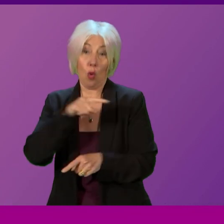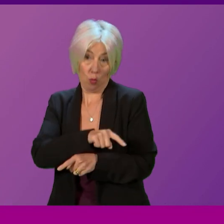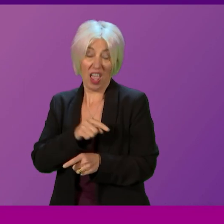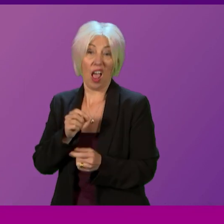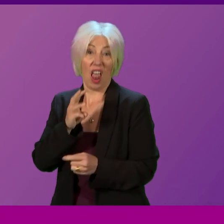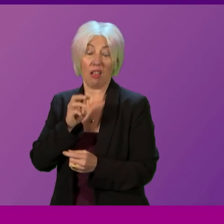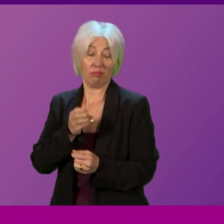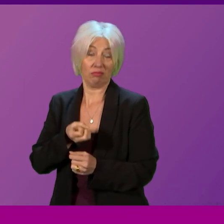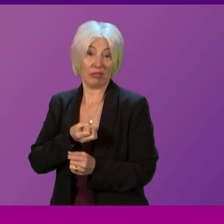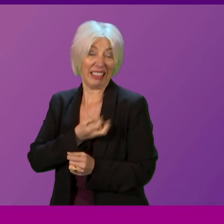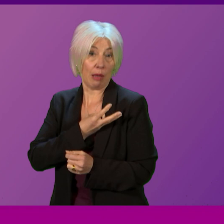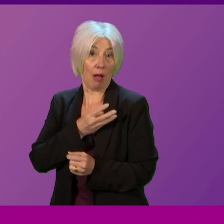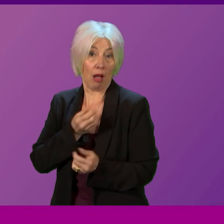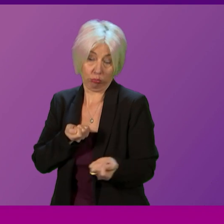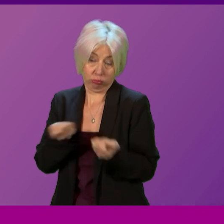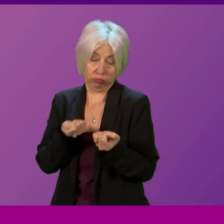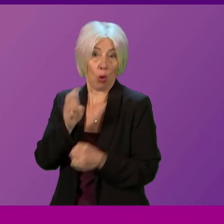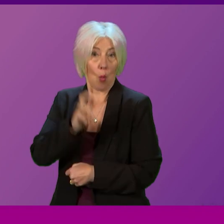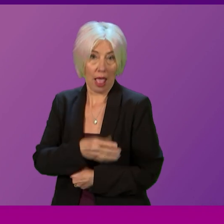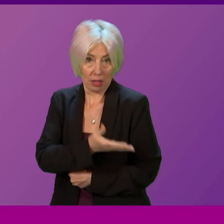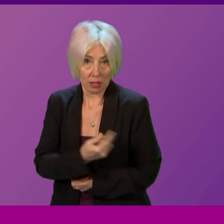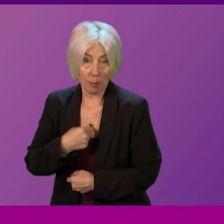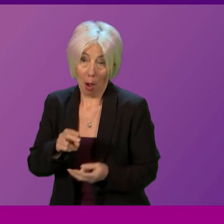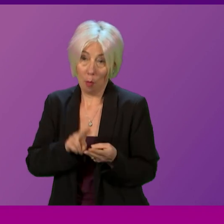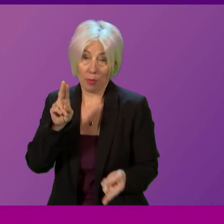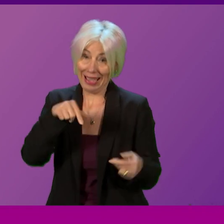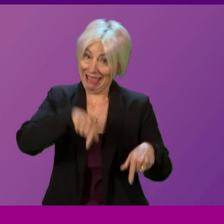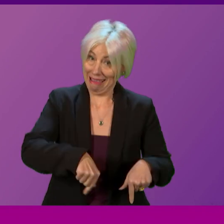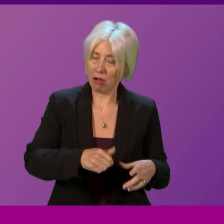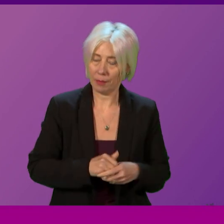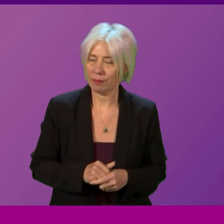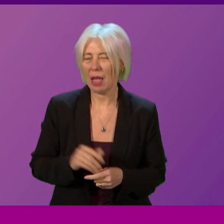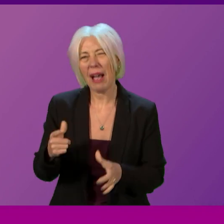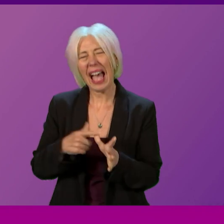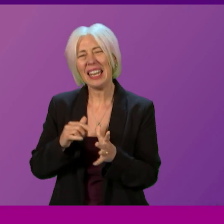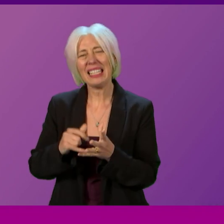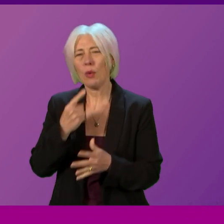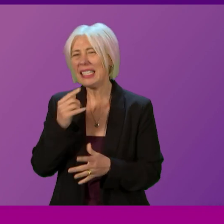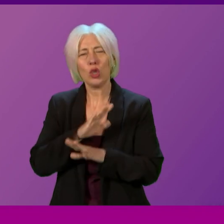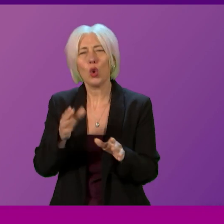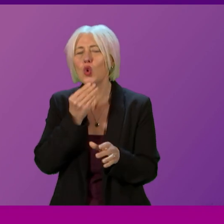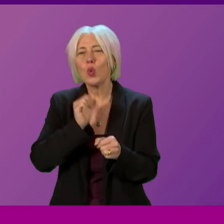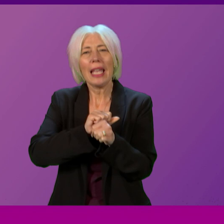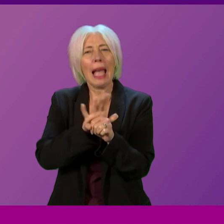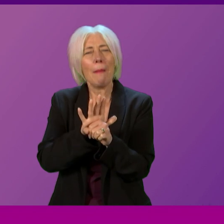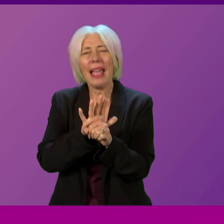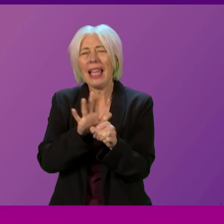On how we are responding, Anas Sarwar says that the pandemic should not be used as an excuse.